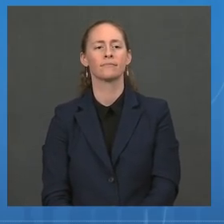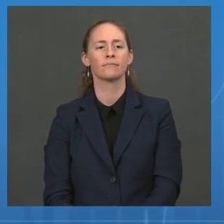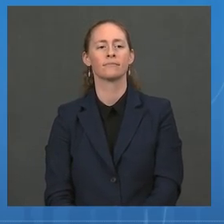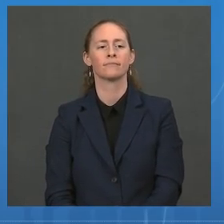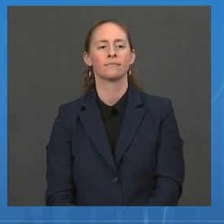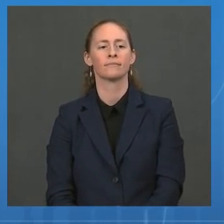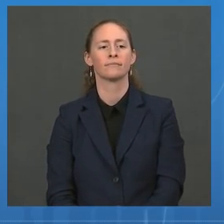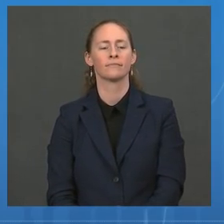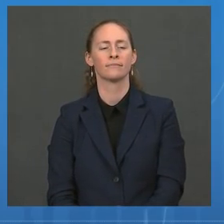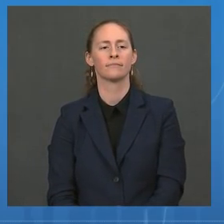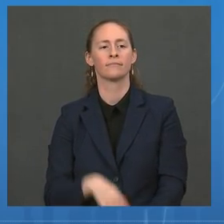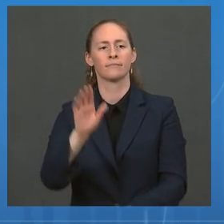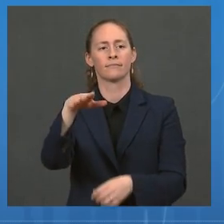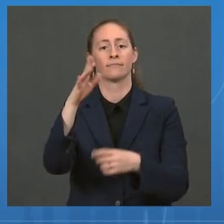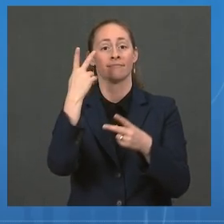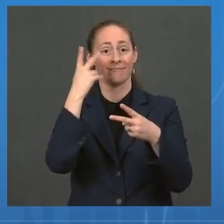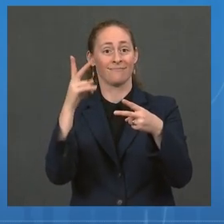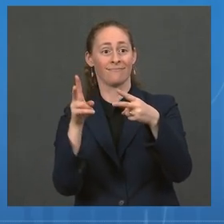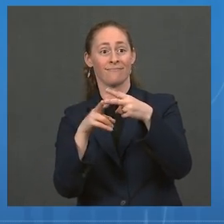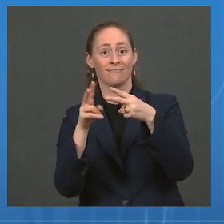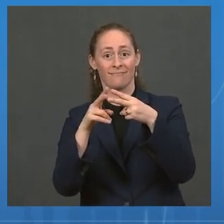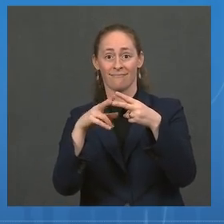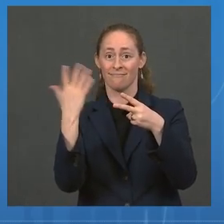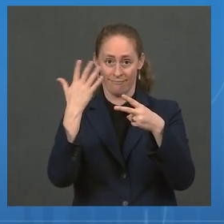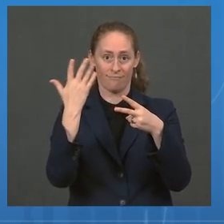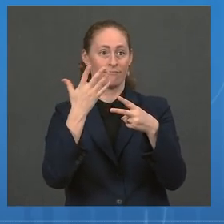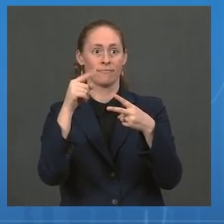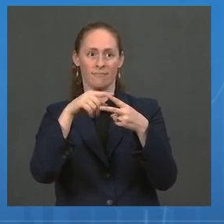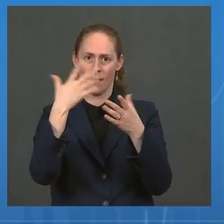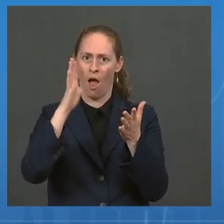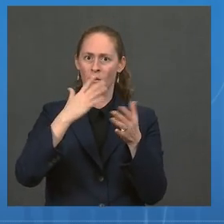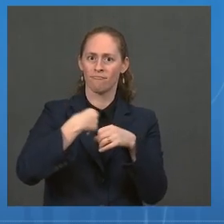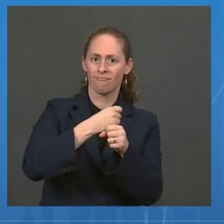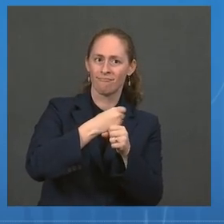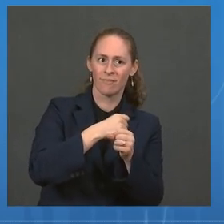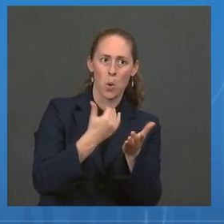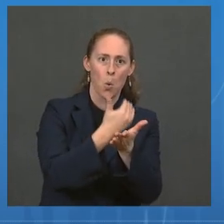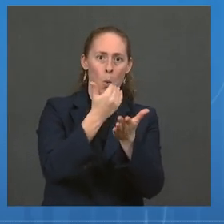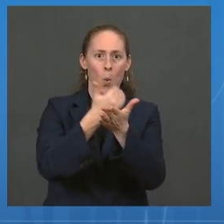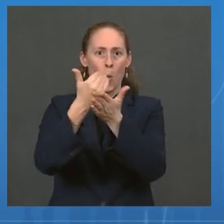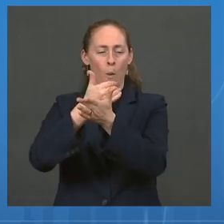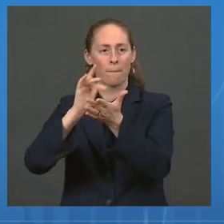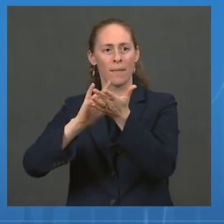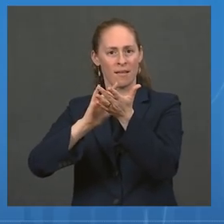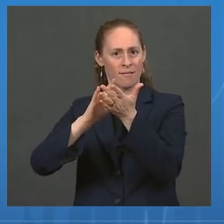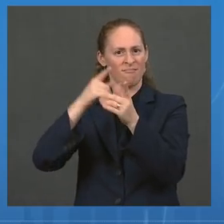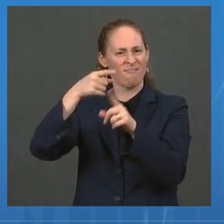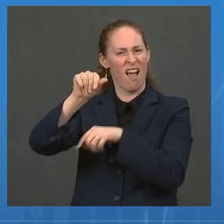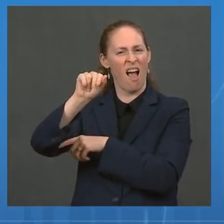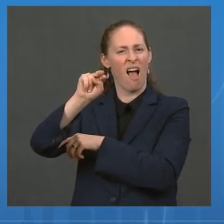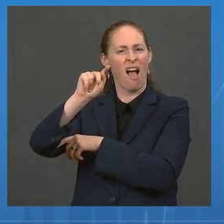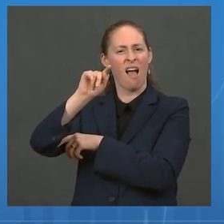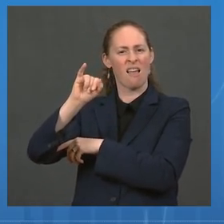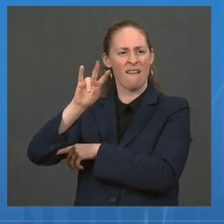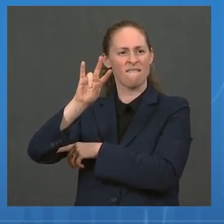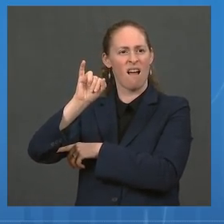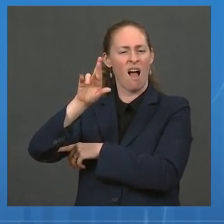direct-acting antiviral drugs -- as I mentioned, they fall into a couple of different categories.